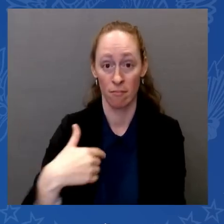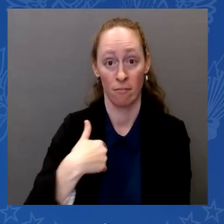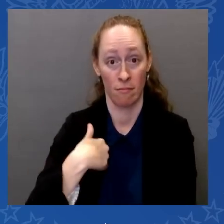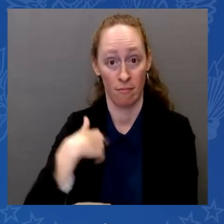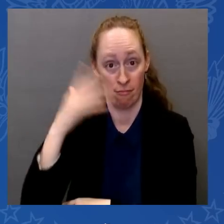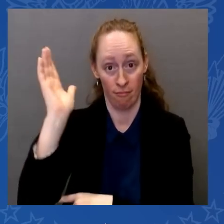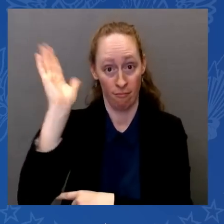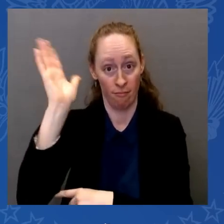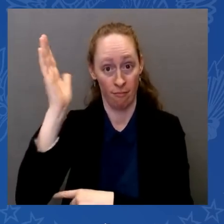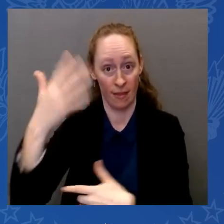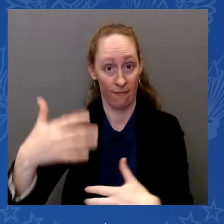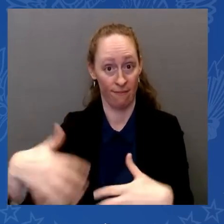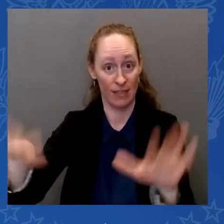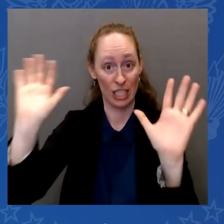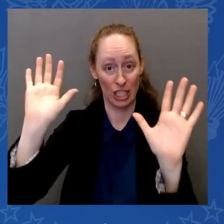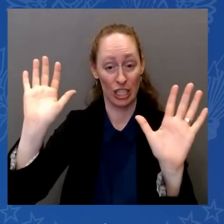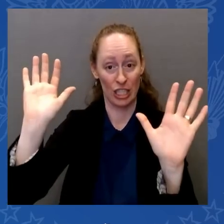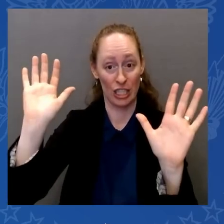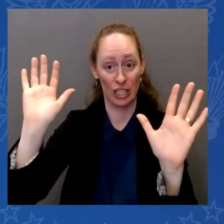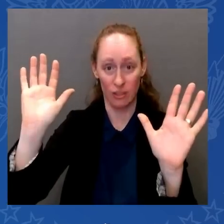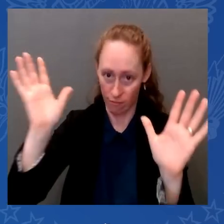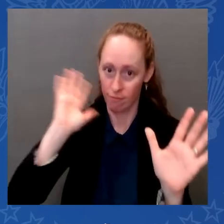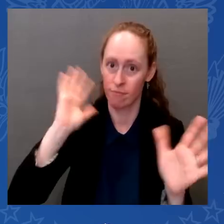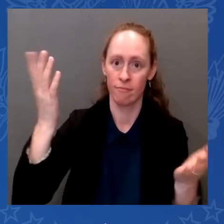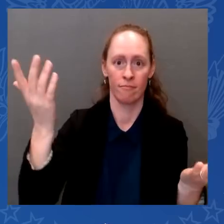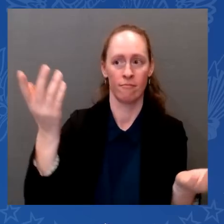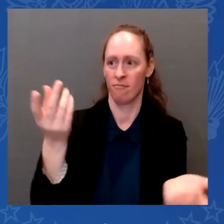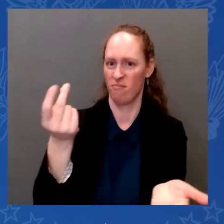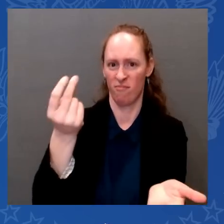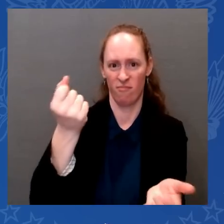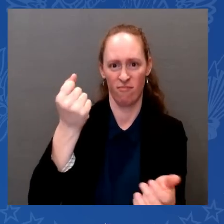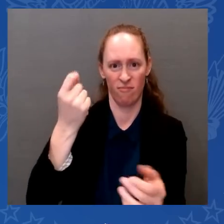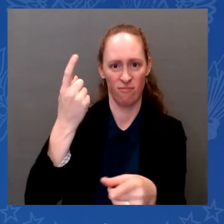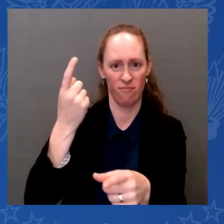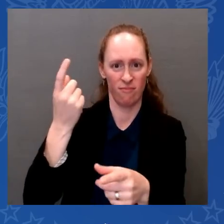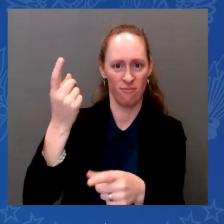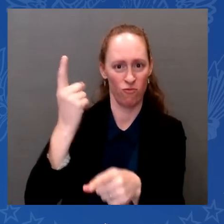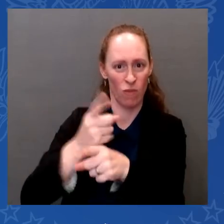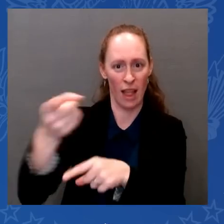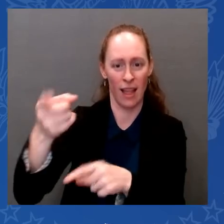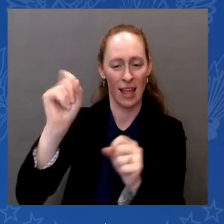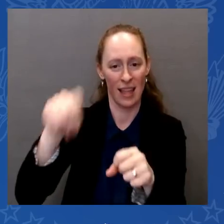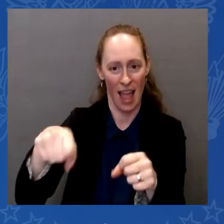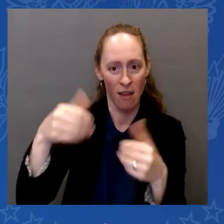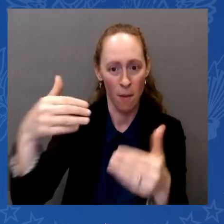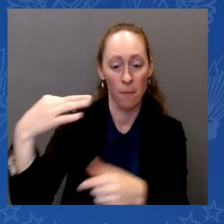new application site at StudentAid.gov. StudentAid.gov.